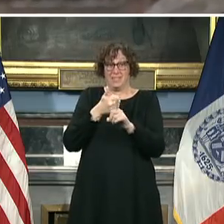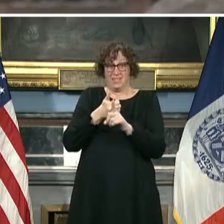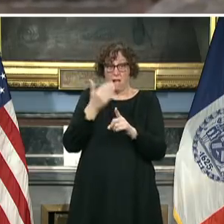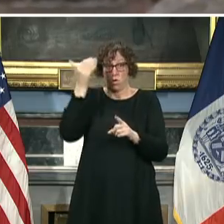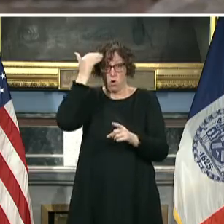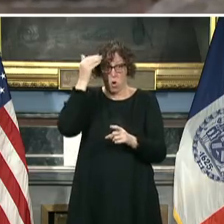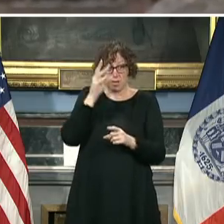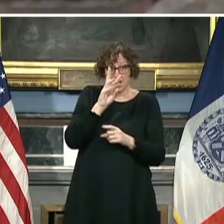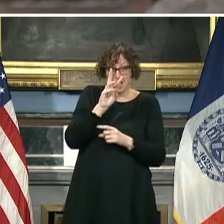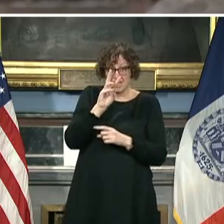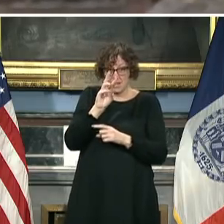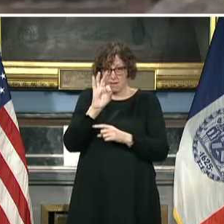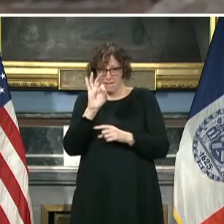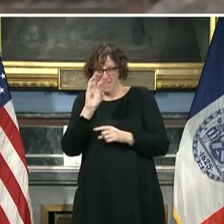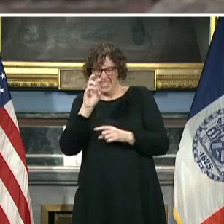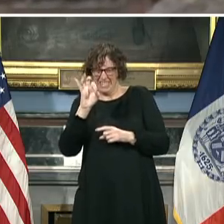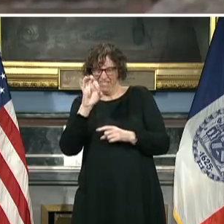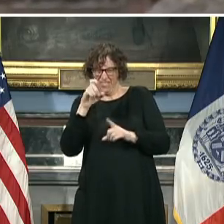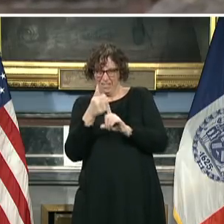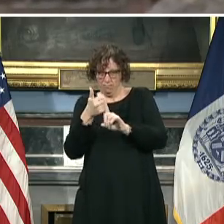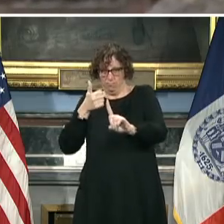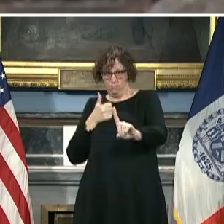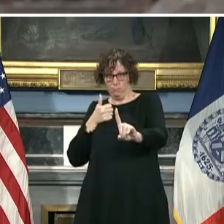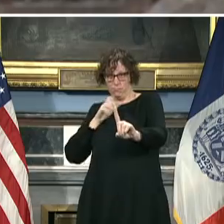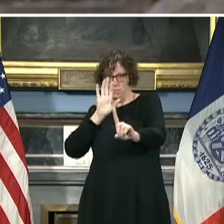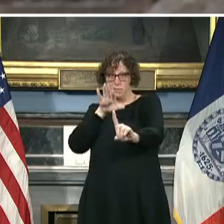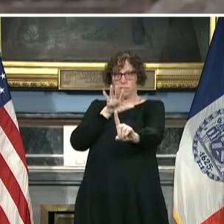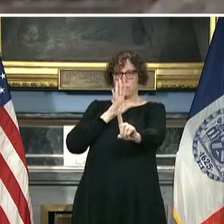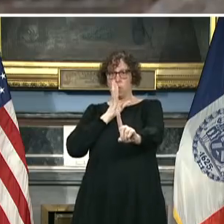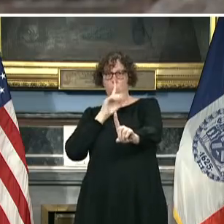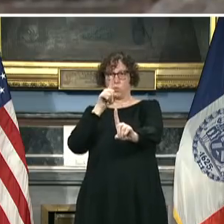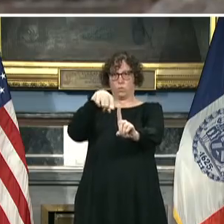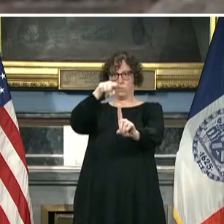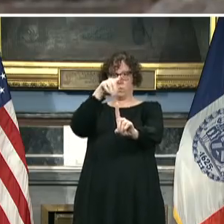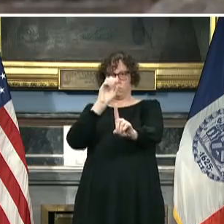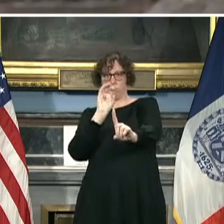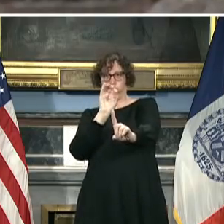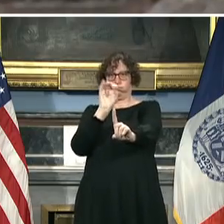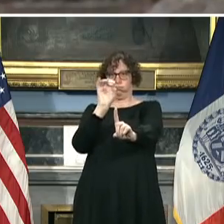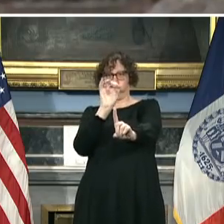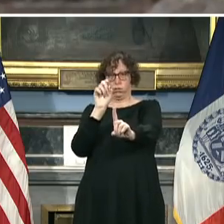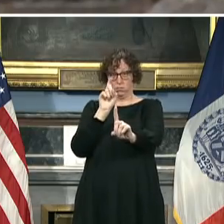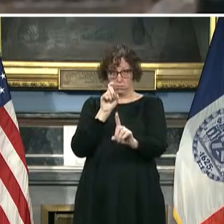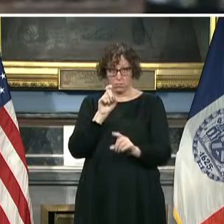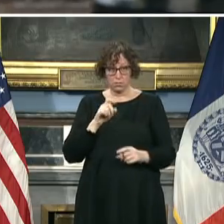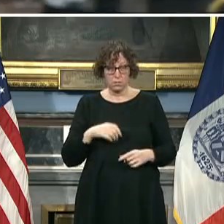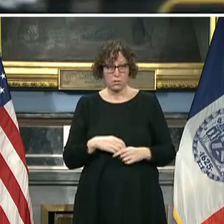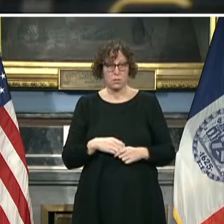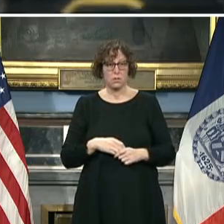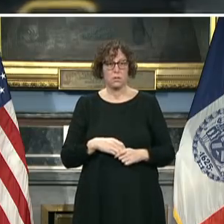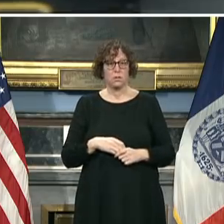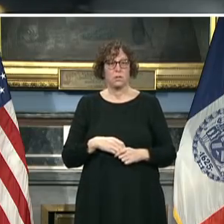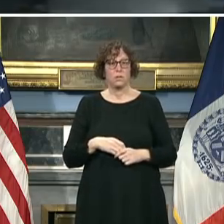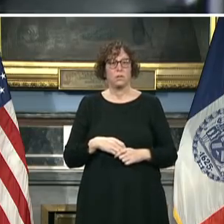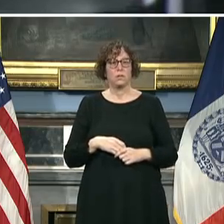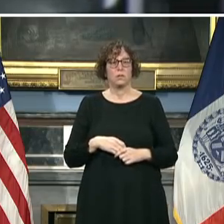DISTANCE. RIGHT. FIRST OF ALL,